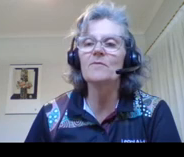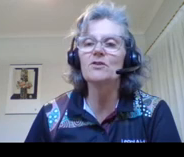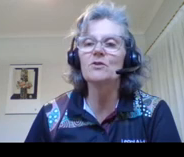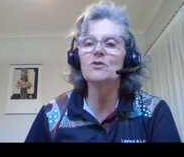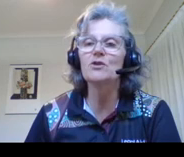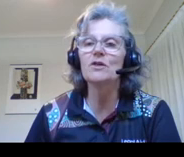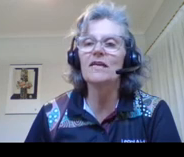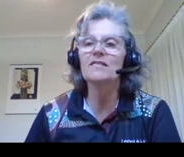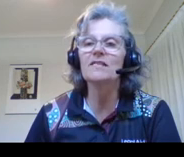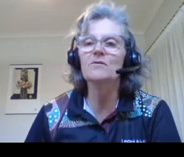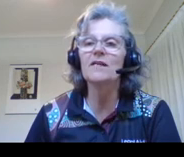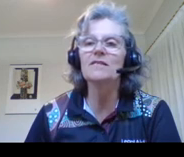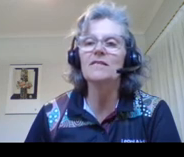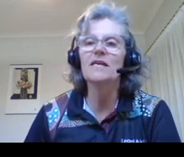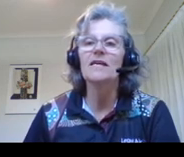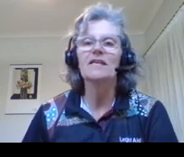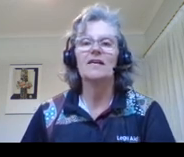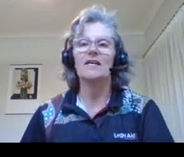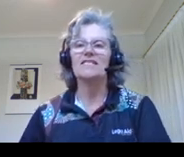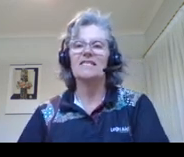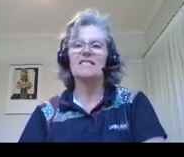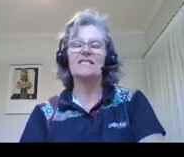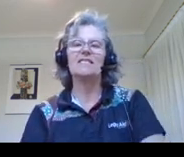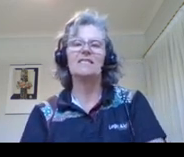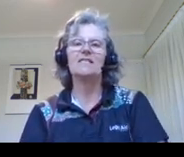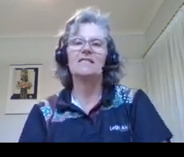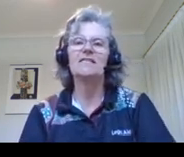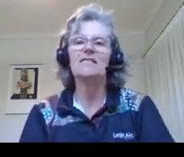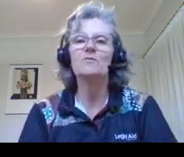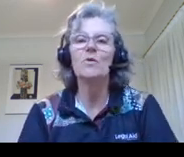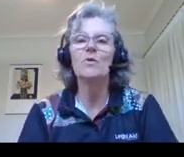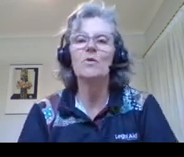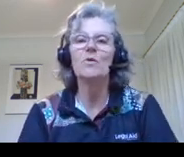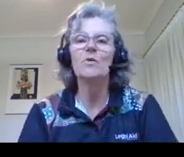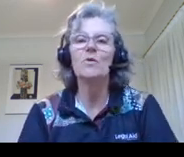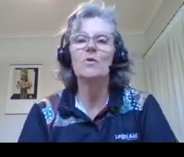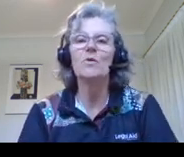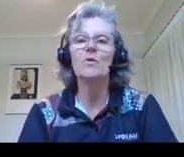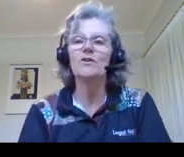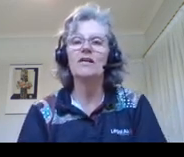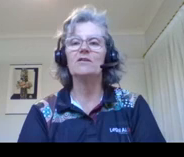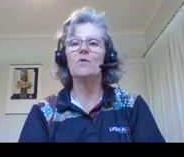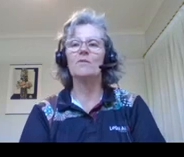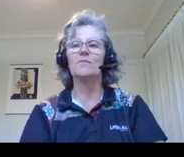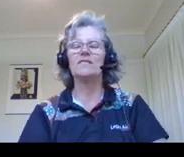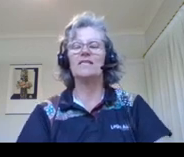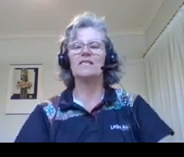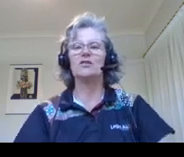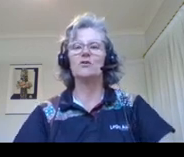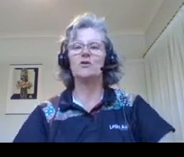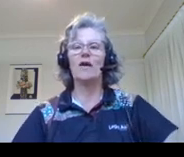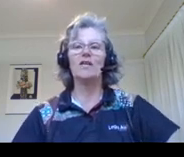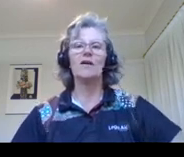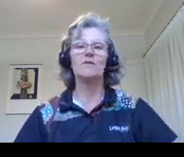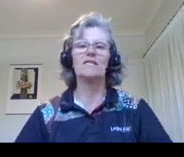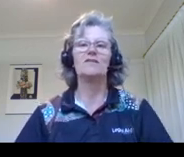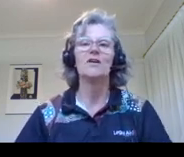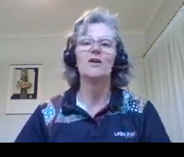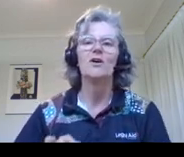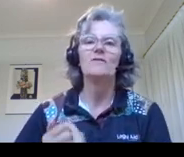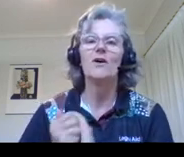it’s good you could answer the ones that they did that were asked so we've got 91 true and 9 false